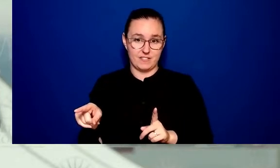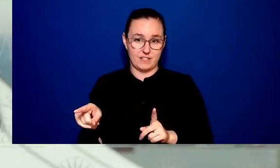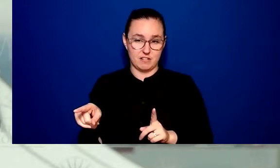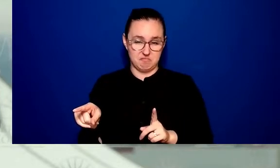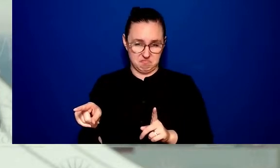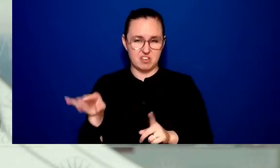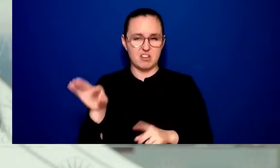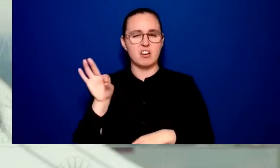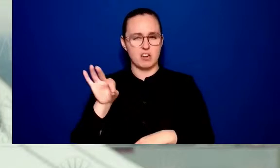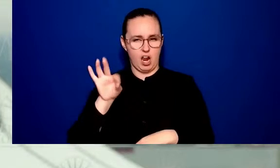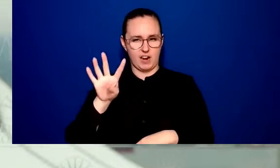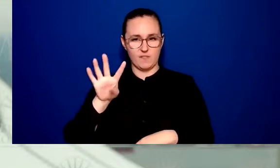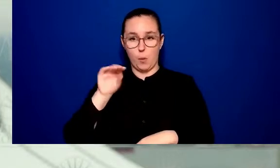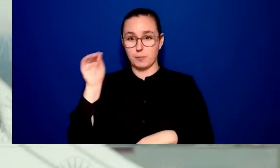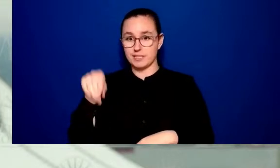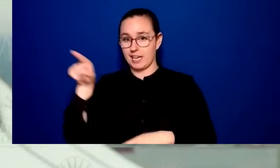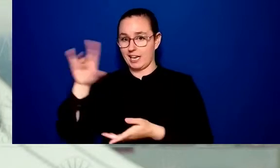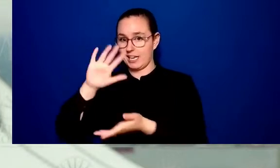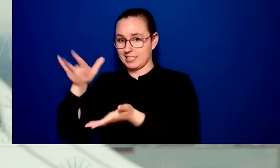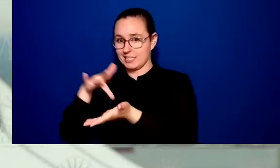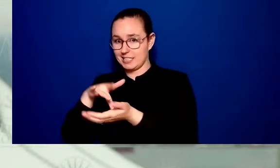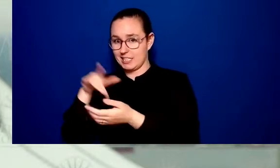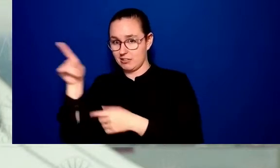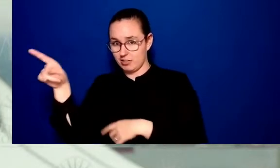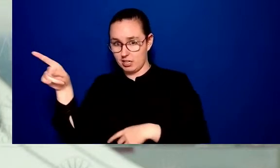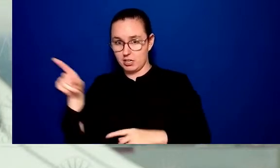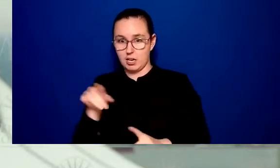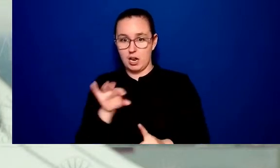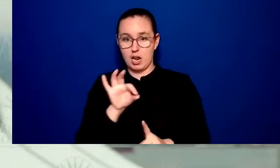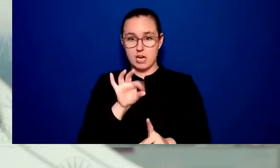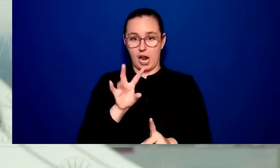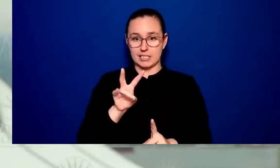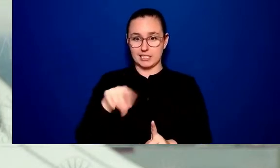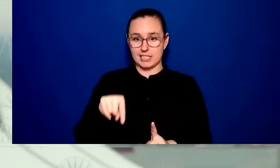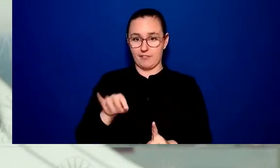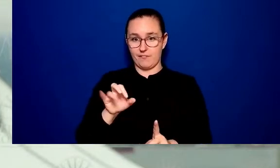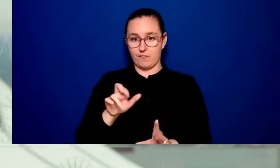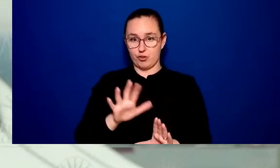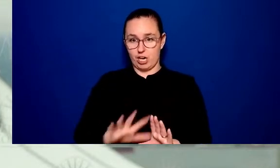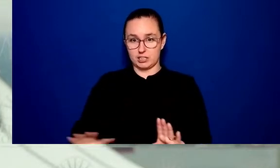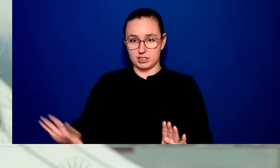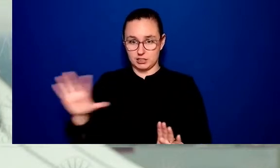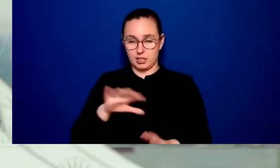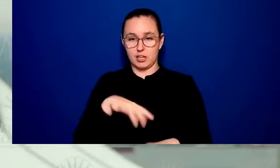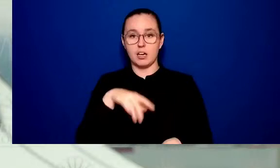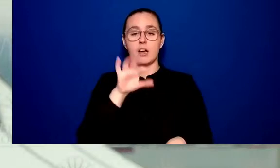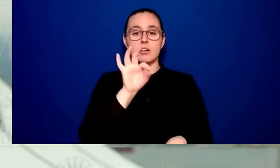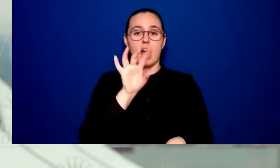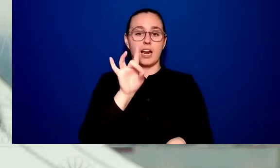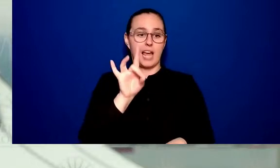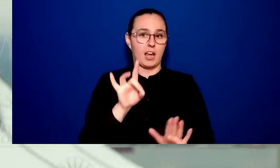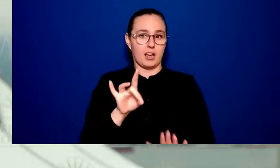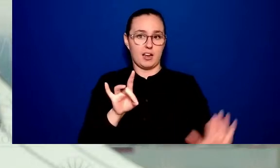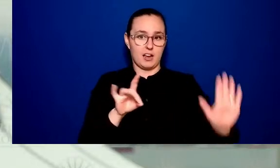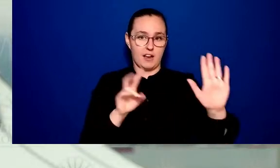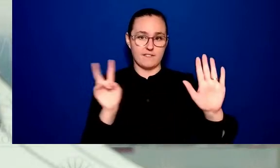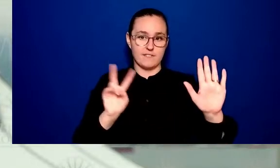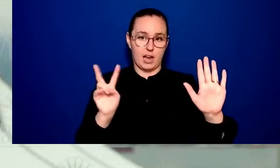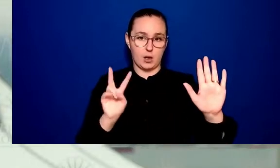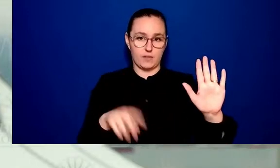Interior Health 97% in Fraser Health 98% in Vancouver Coastal